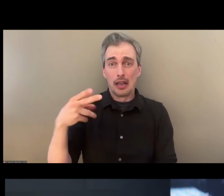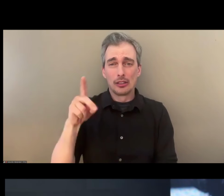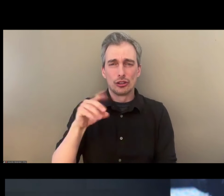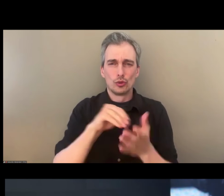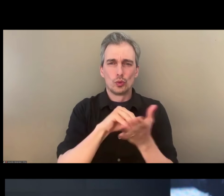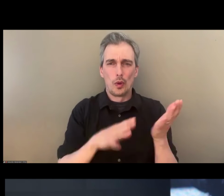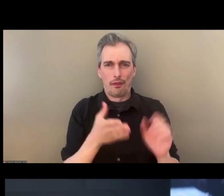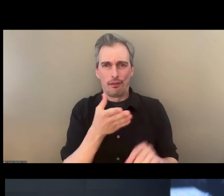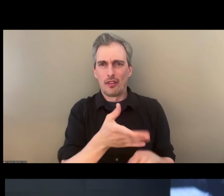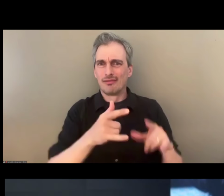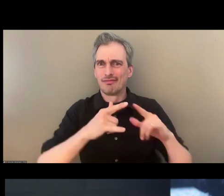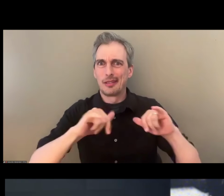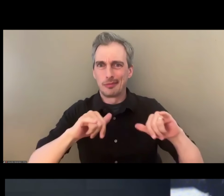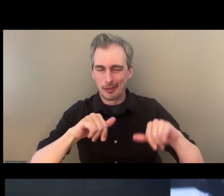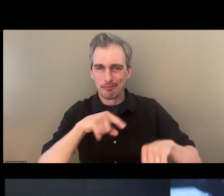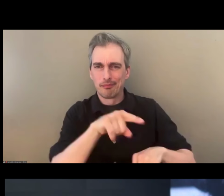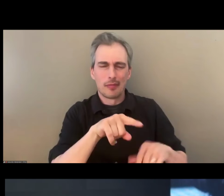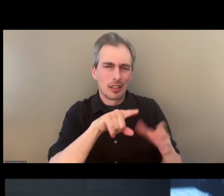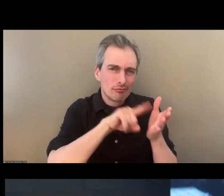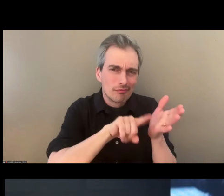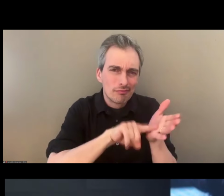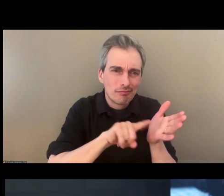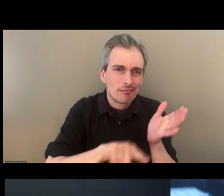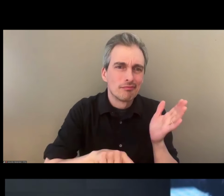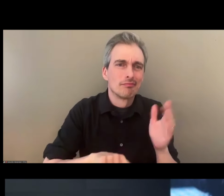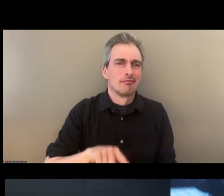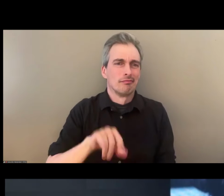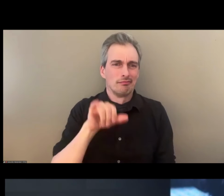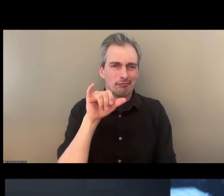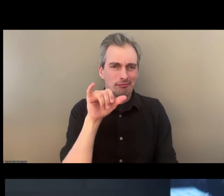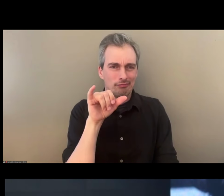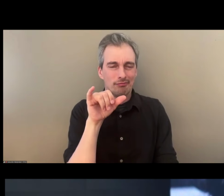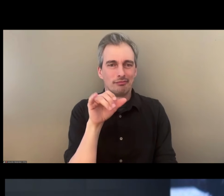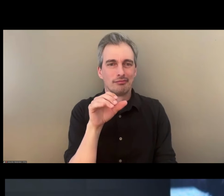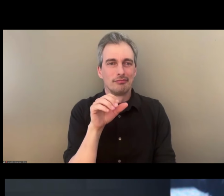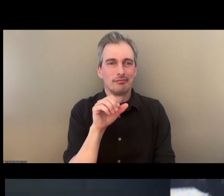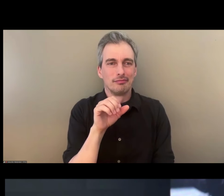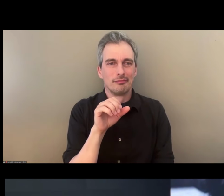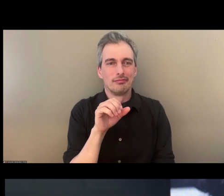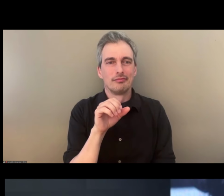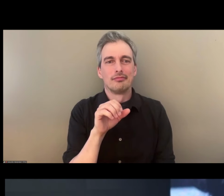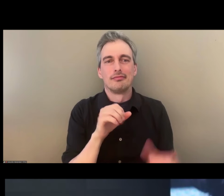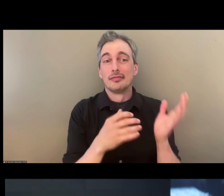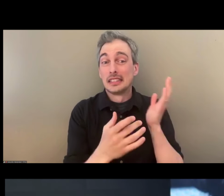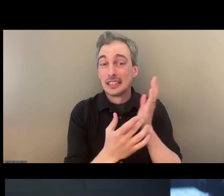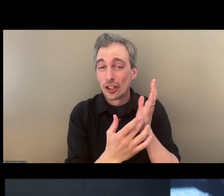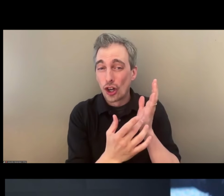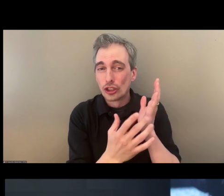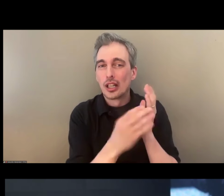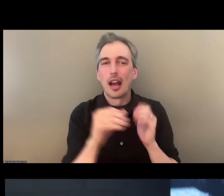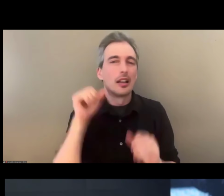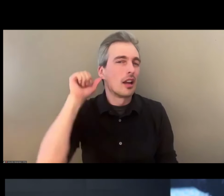And today, I'd like to talk about my research on audio engineering by deaf and hard of hearing individuals.